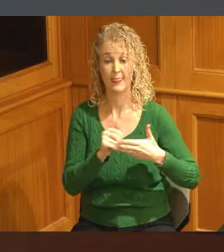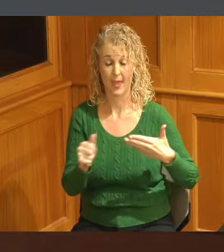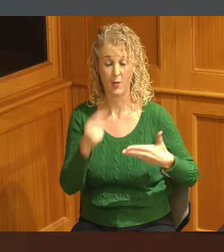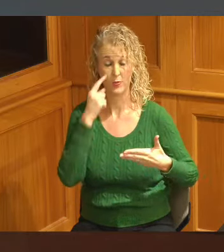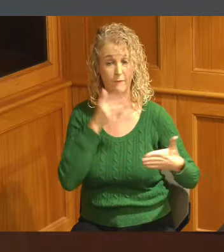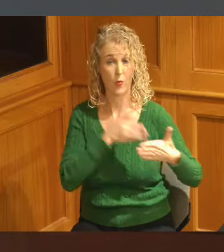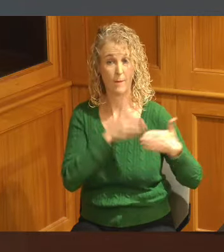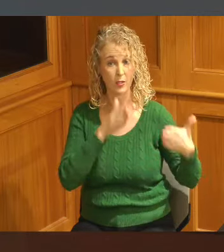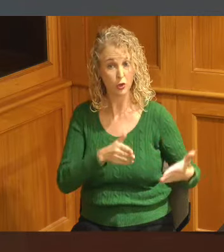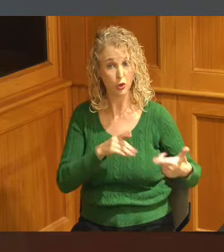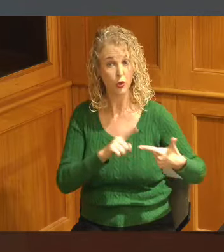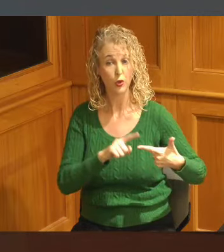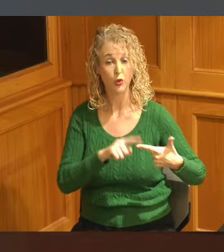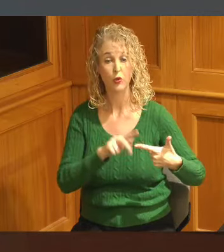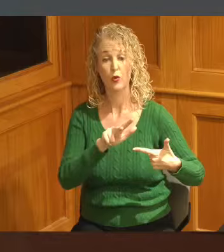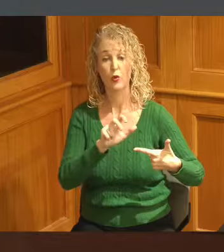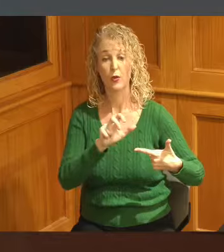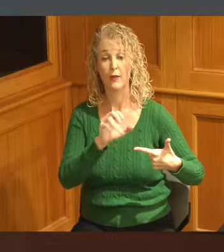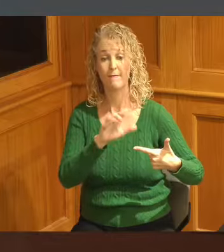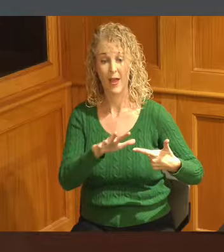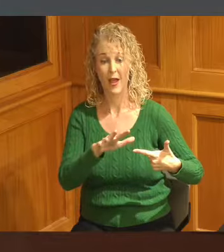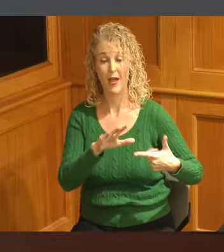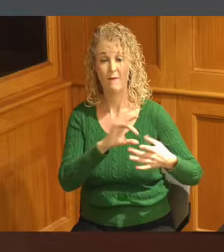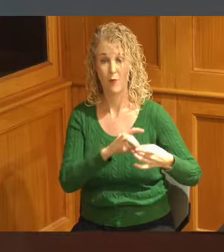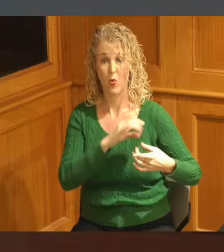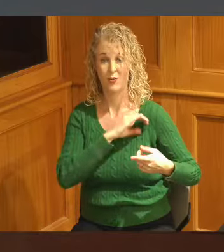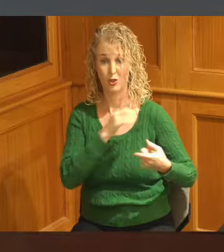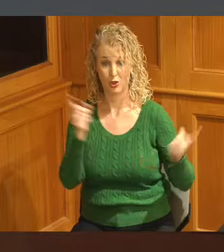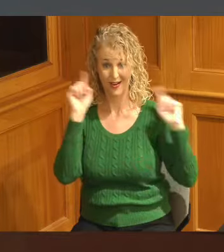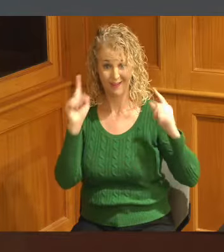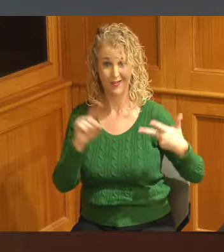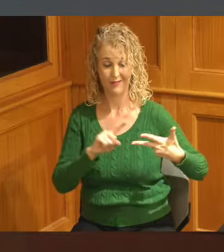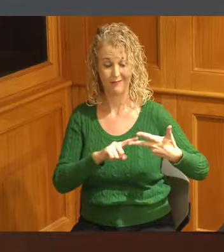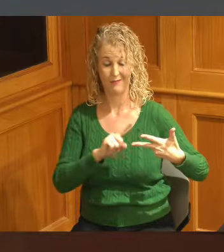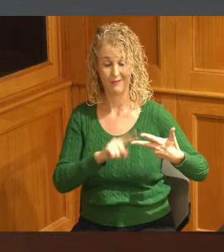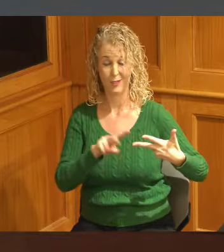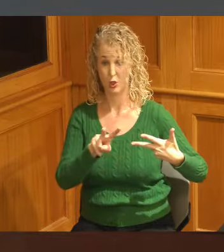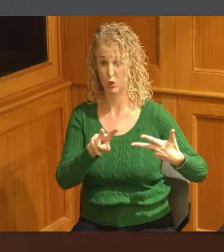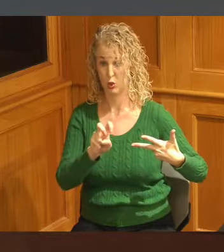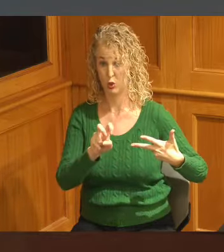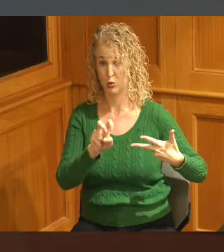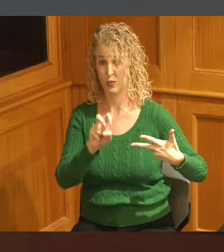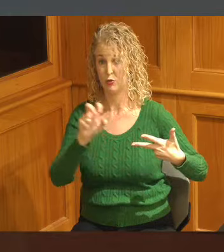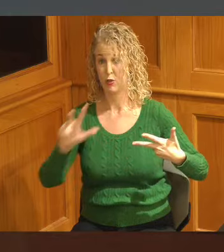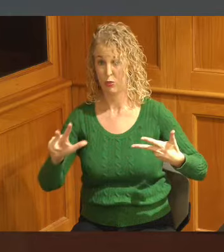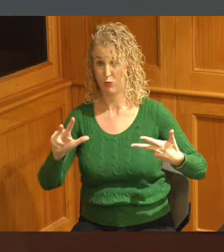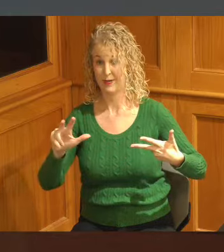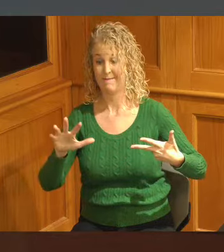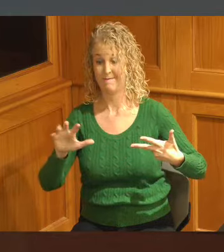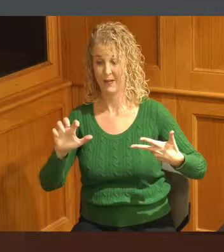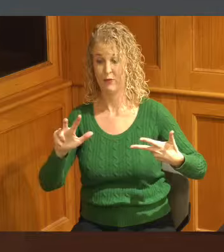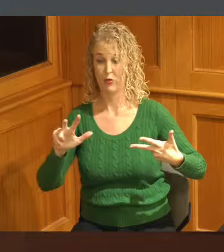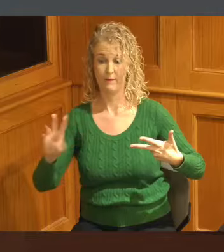budget, an increase of 305,000 in the Sheriff's budget, an increase of 2003 $3,534 in the veteran